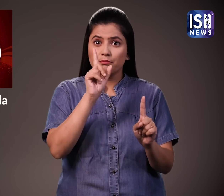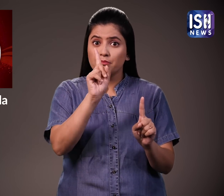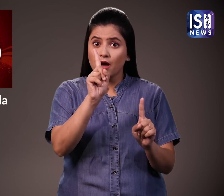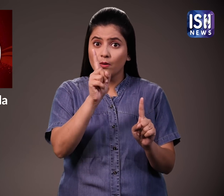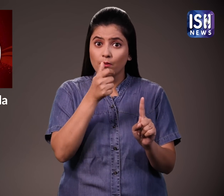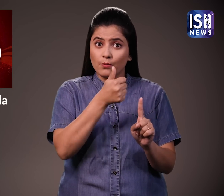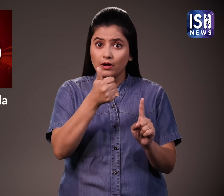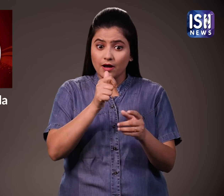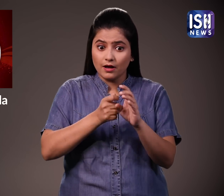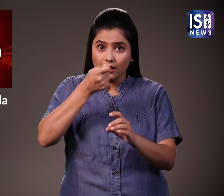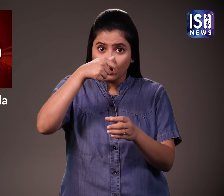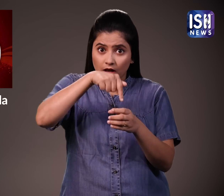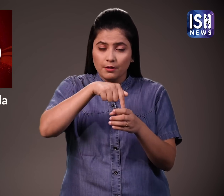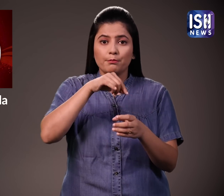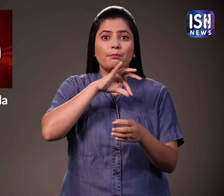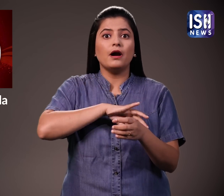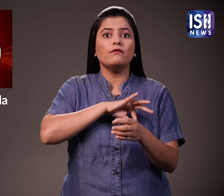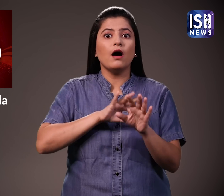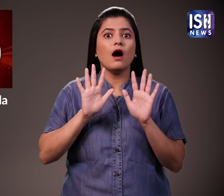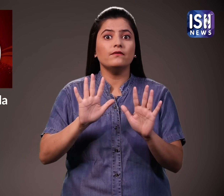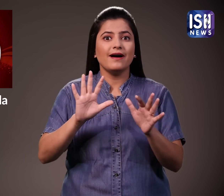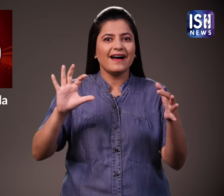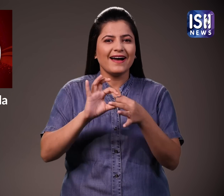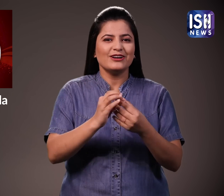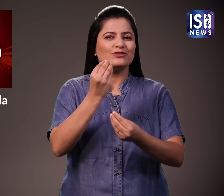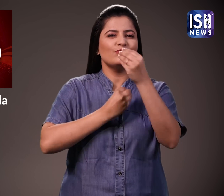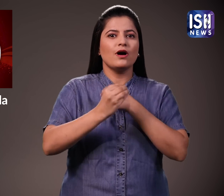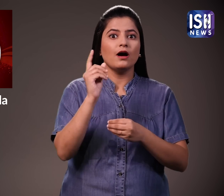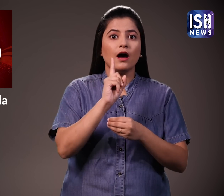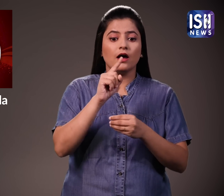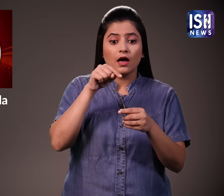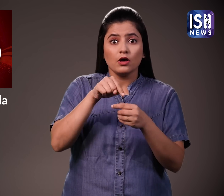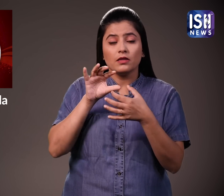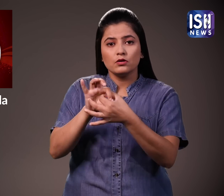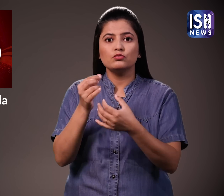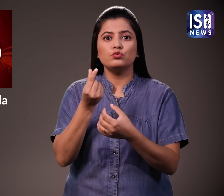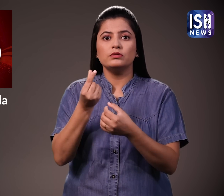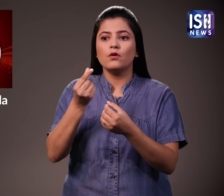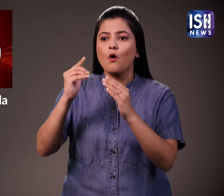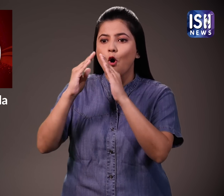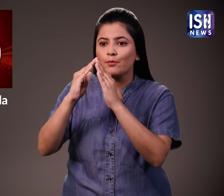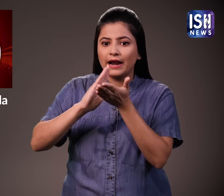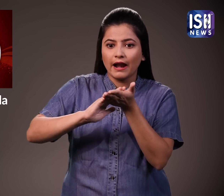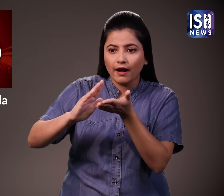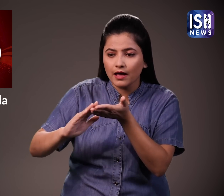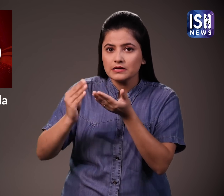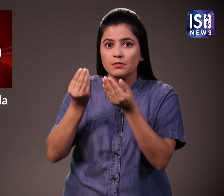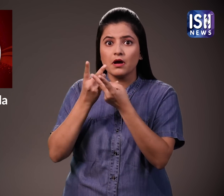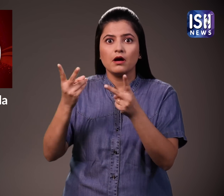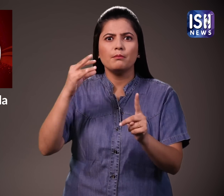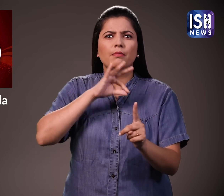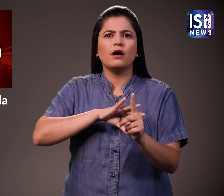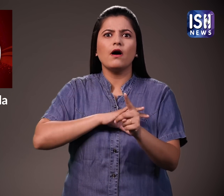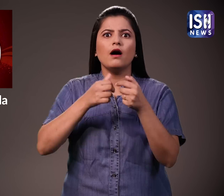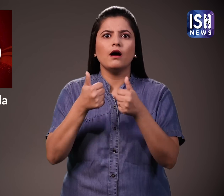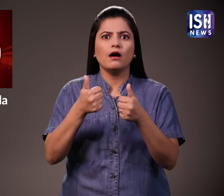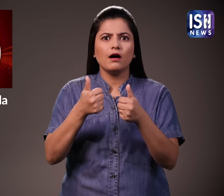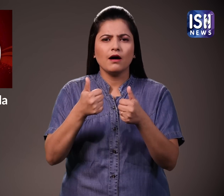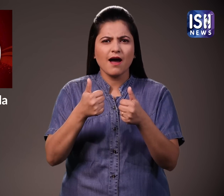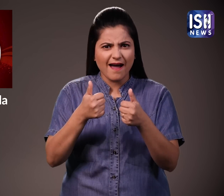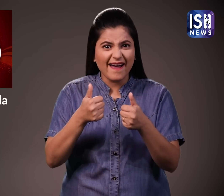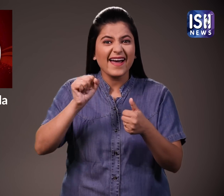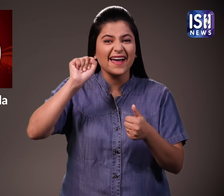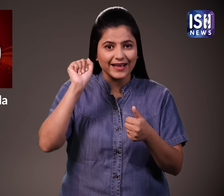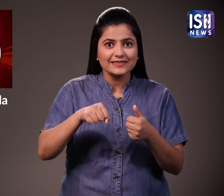But there are other benefits! You can use it for cleaning.